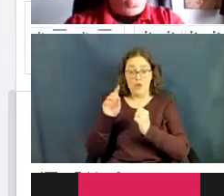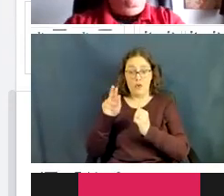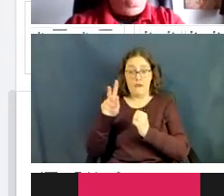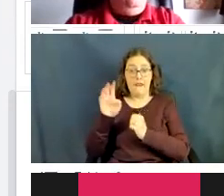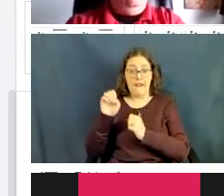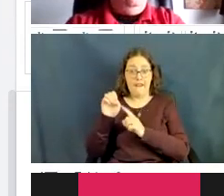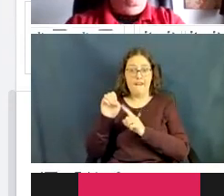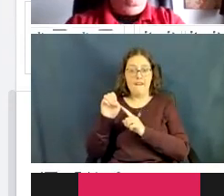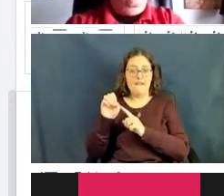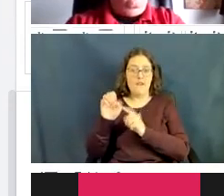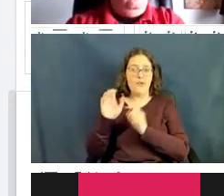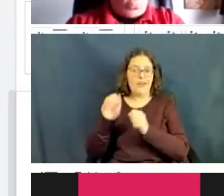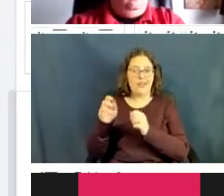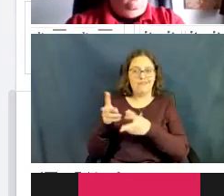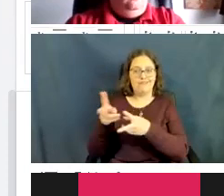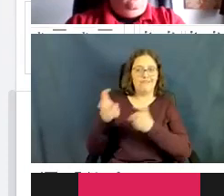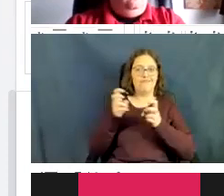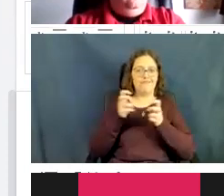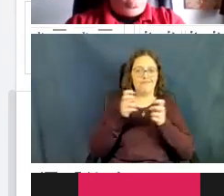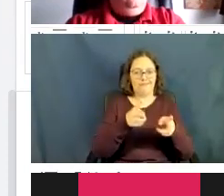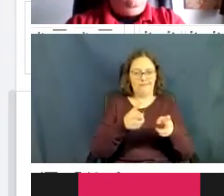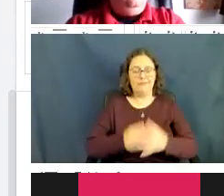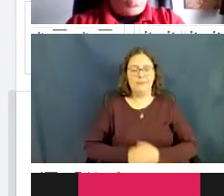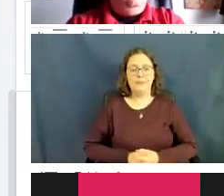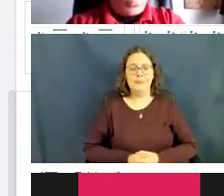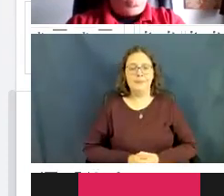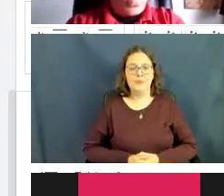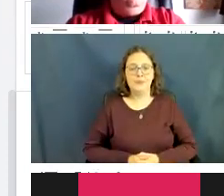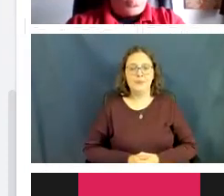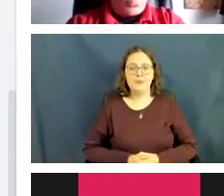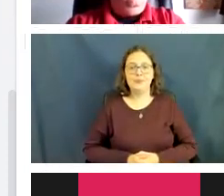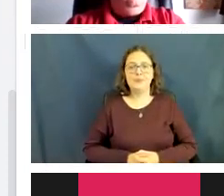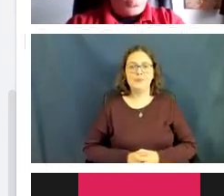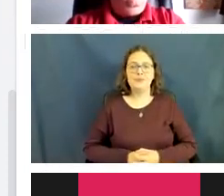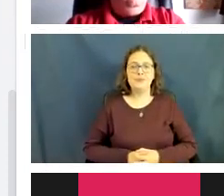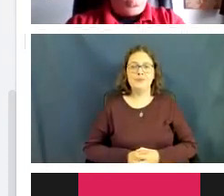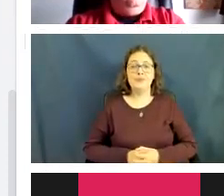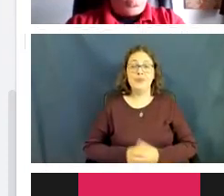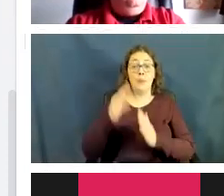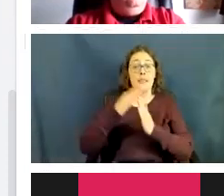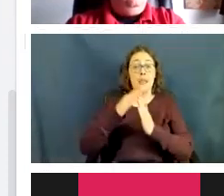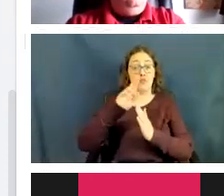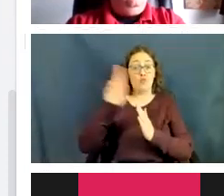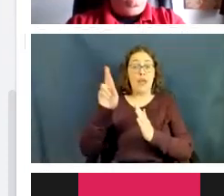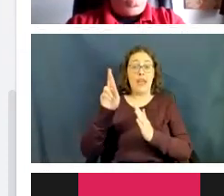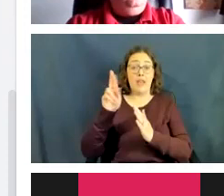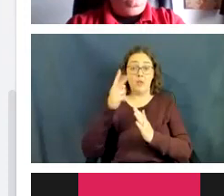the text box? I'm clicking, it shows me upper and outer boundary of this.